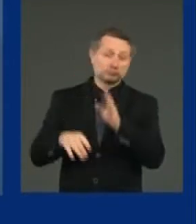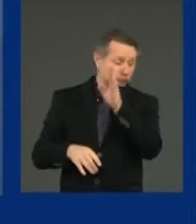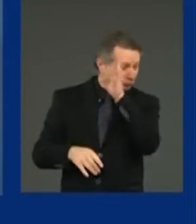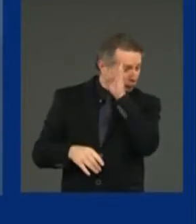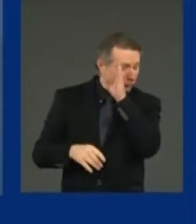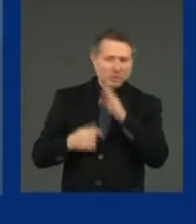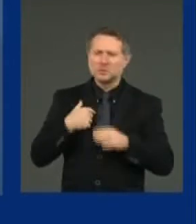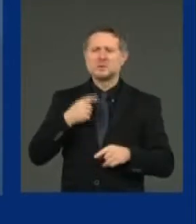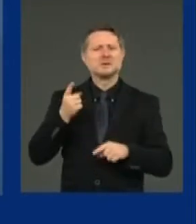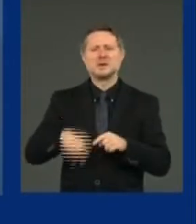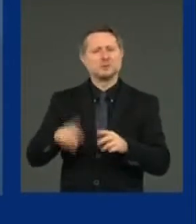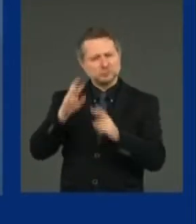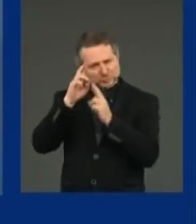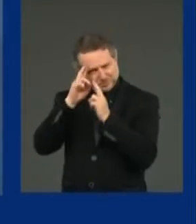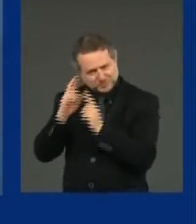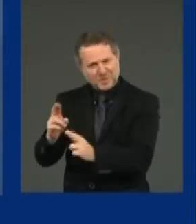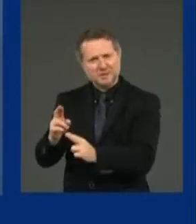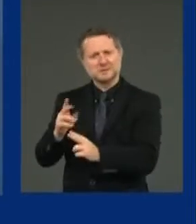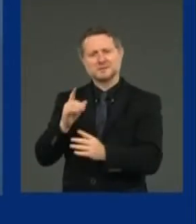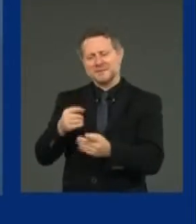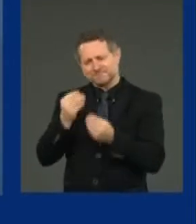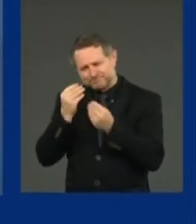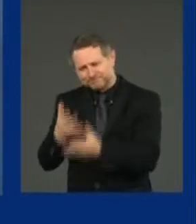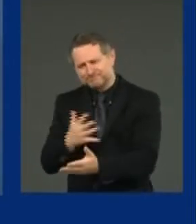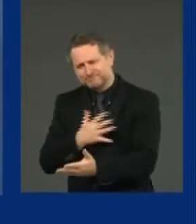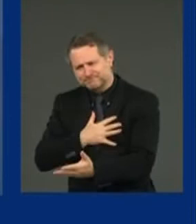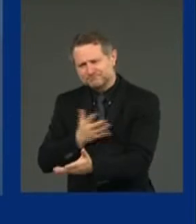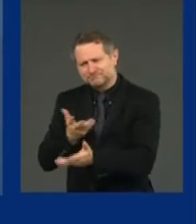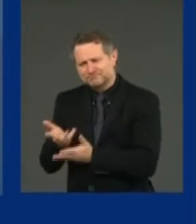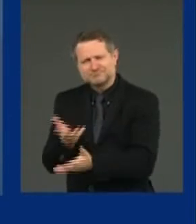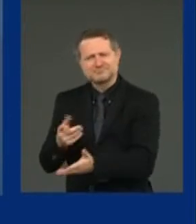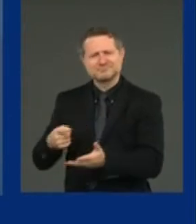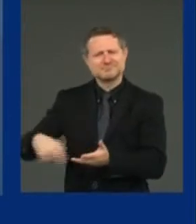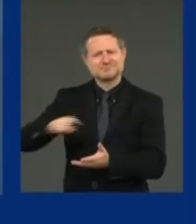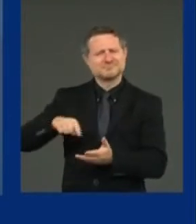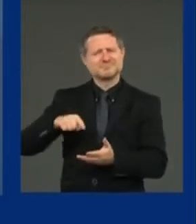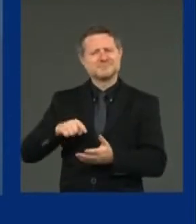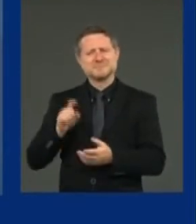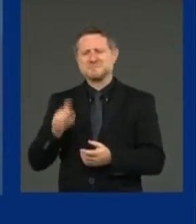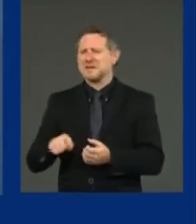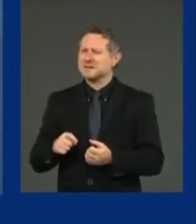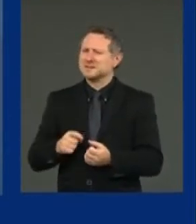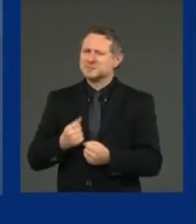MEMBERS WHO WE OWE NOTHING BUT GRATITUDE AND RESPECT. AND ONE THING THAT WE NEED TO BE